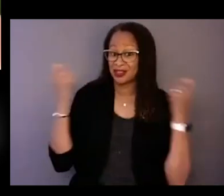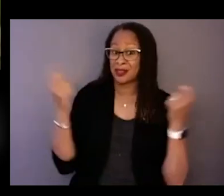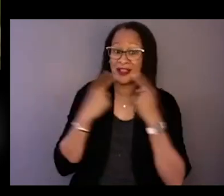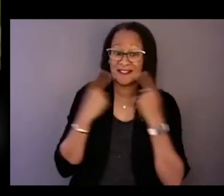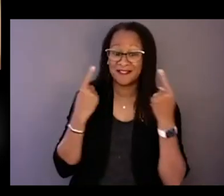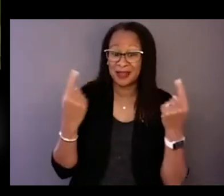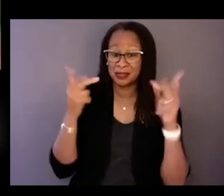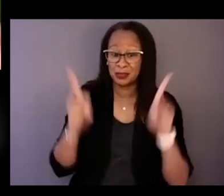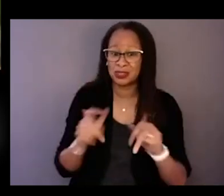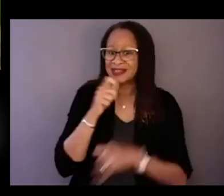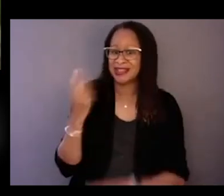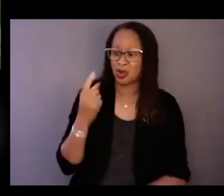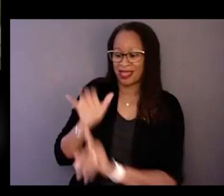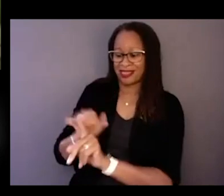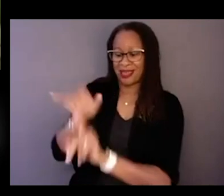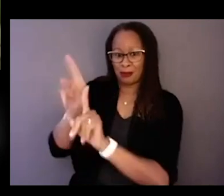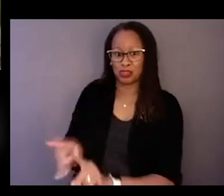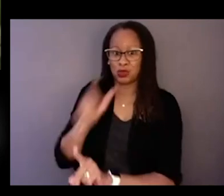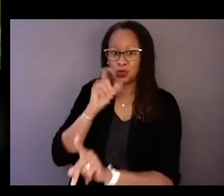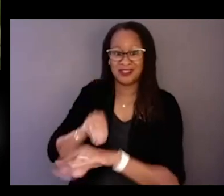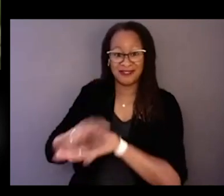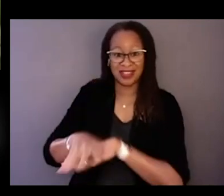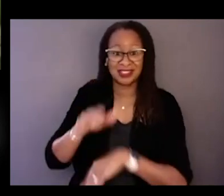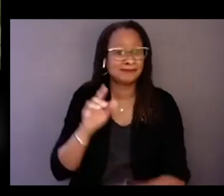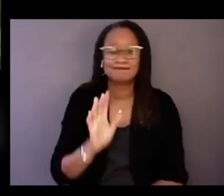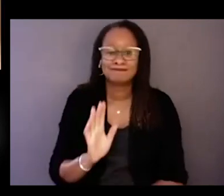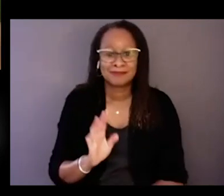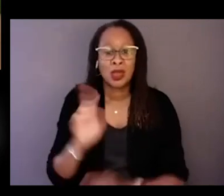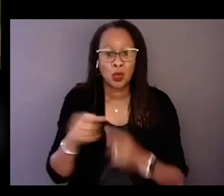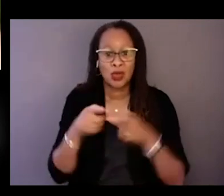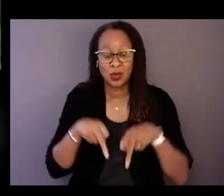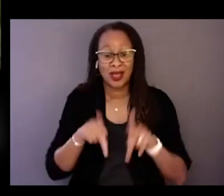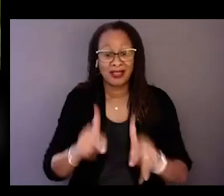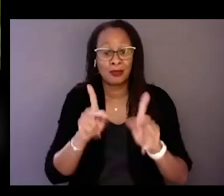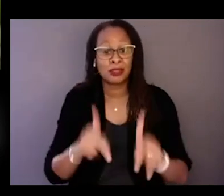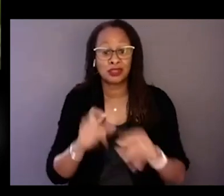it's not just the celebrity who's affected. When you allow someone to treat a celebrity like that